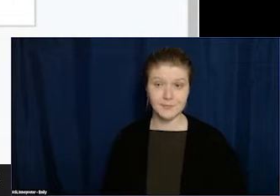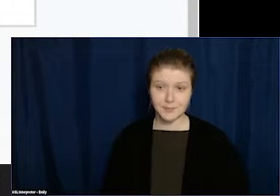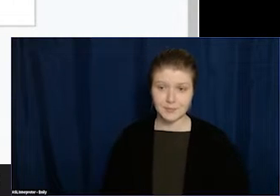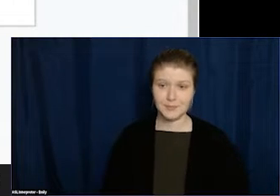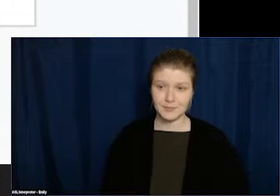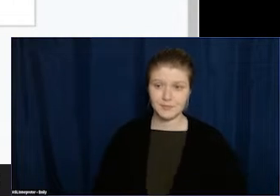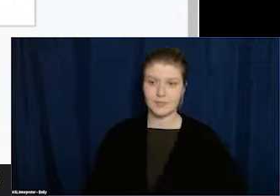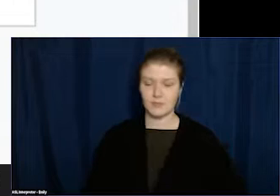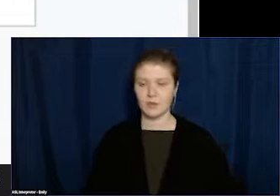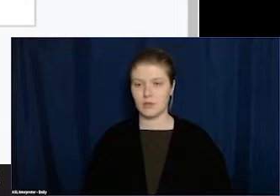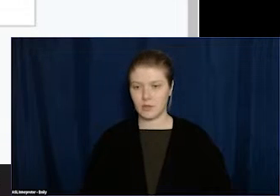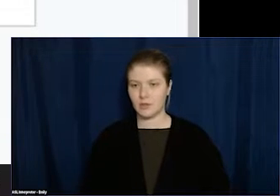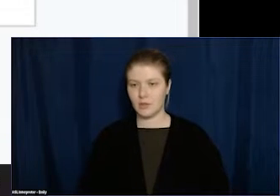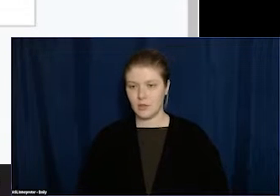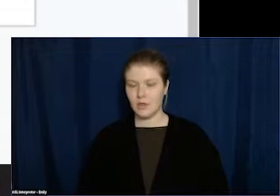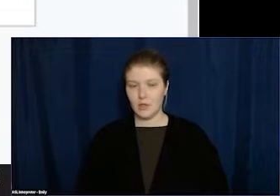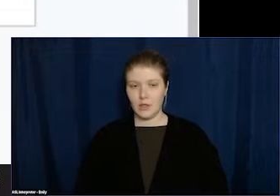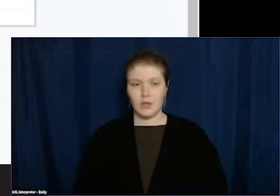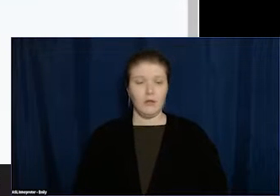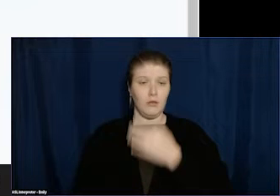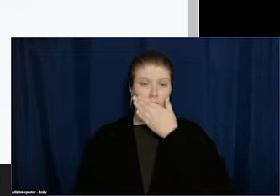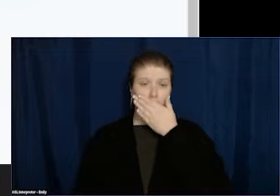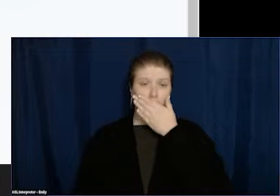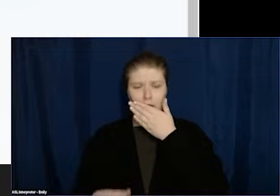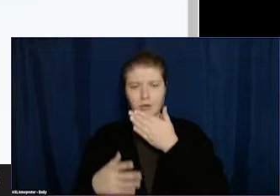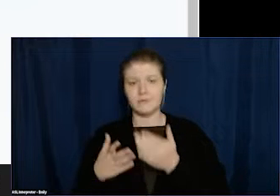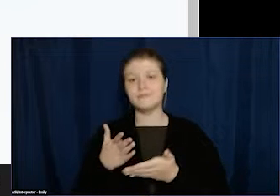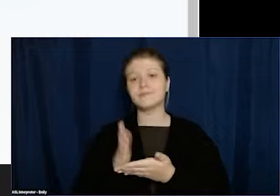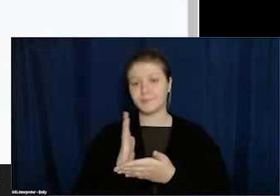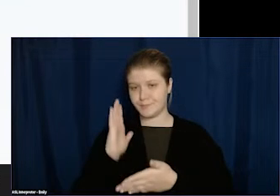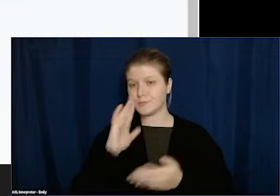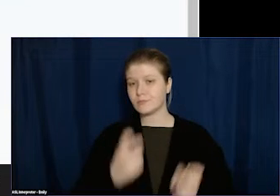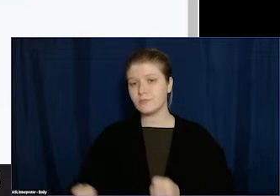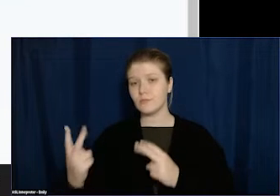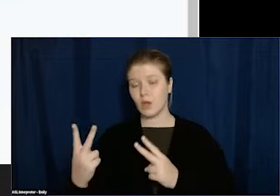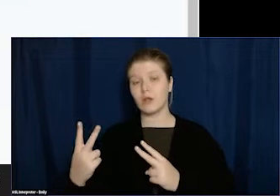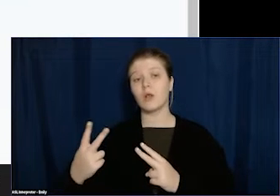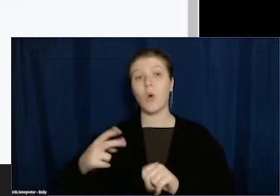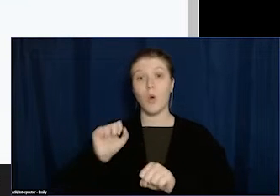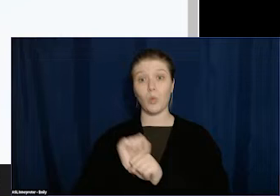All right. I'm going to go ahead and upload a working file just so you know what success looks like.